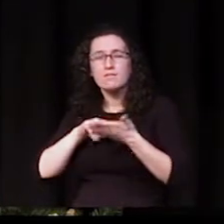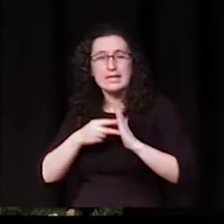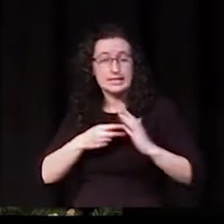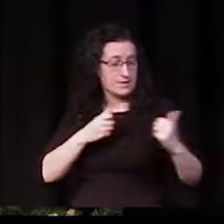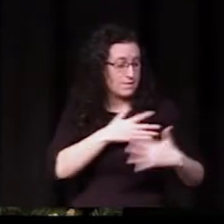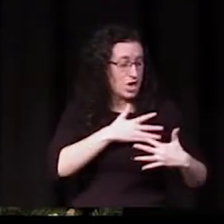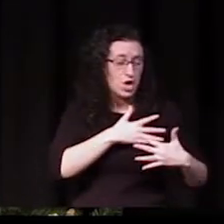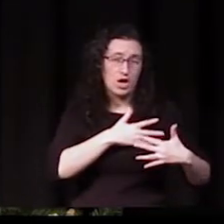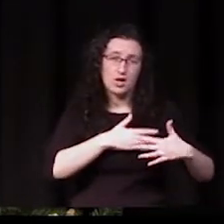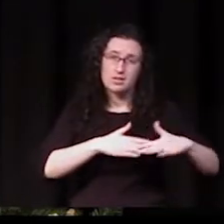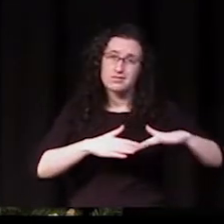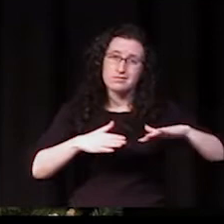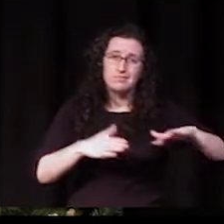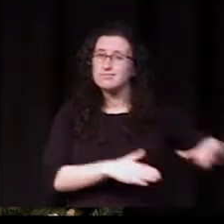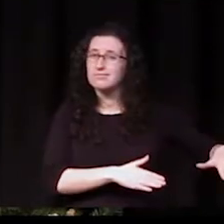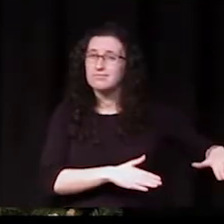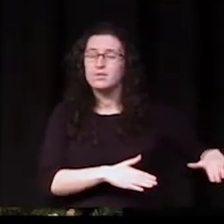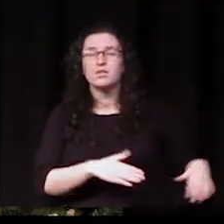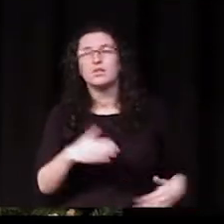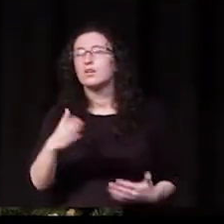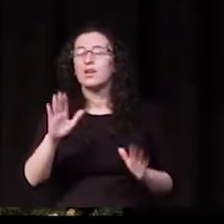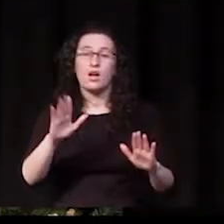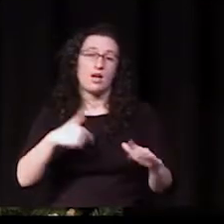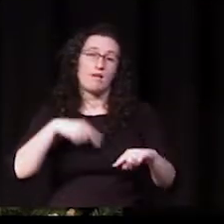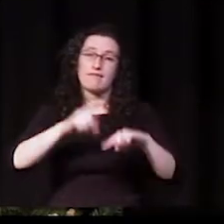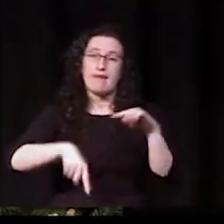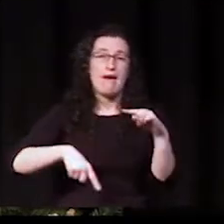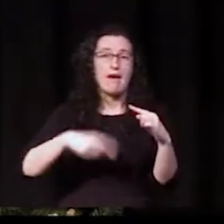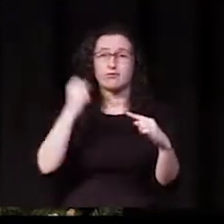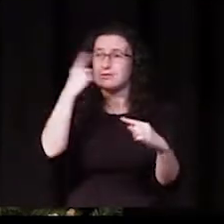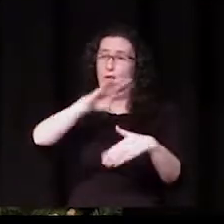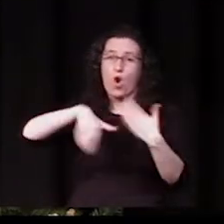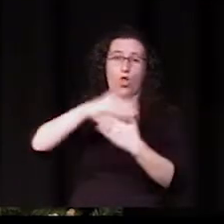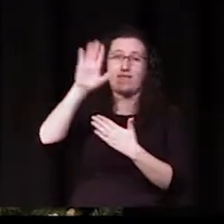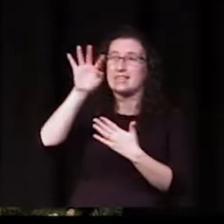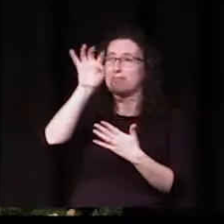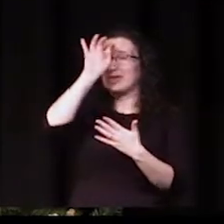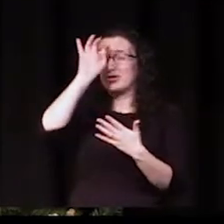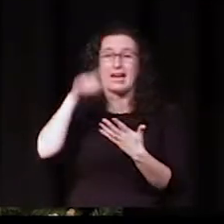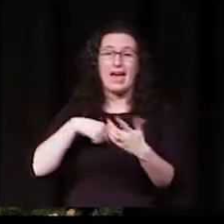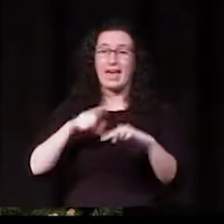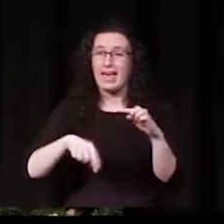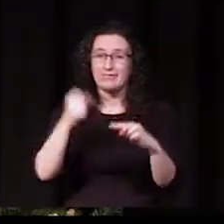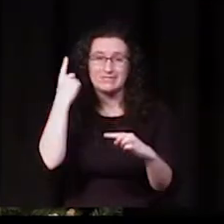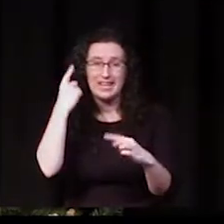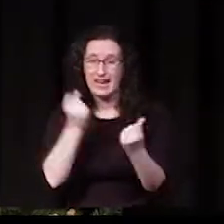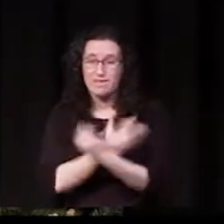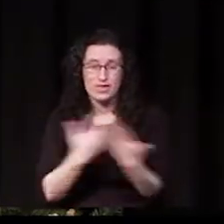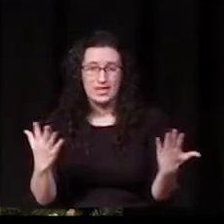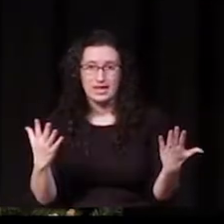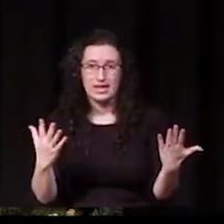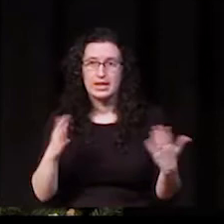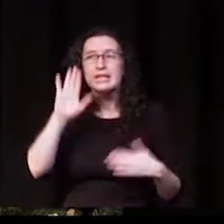I don't claim to understand all the mysteries of God. His is a peace that passes understanding.